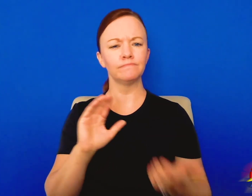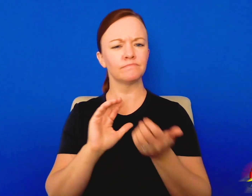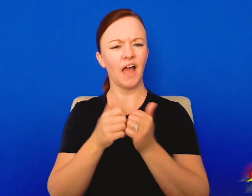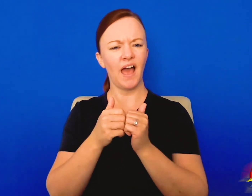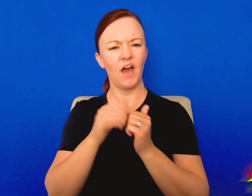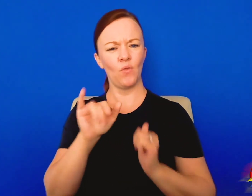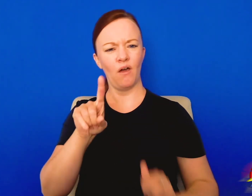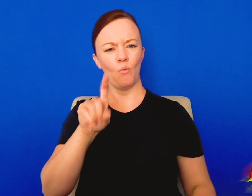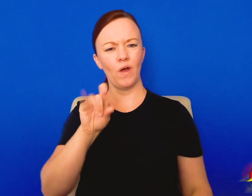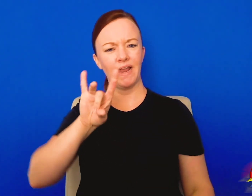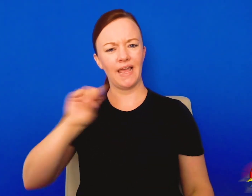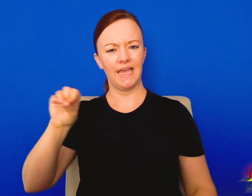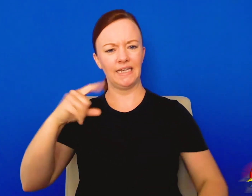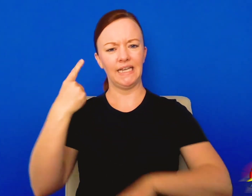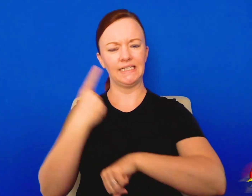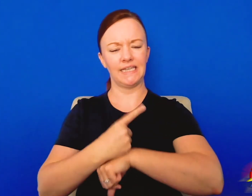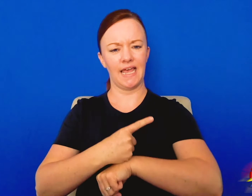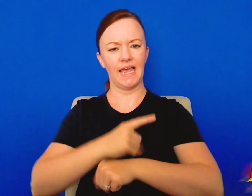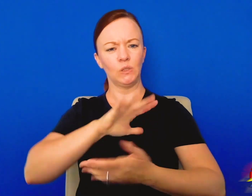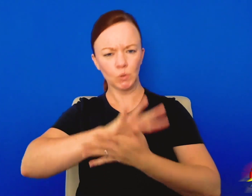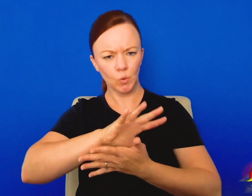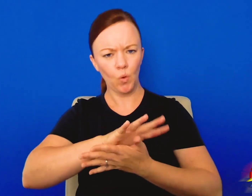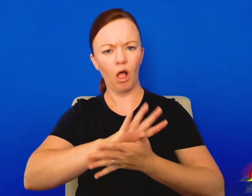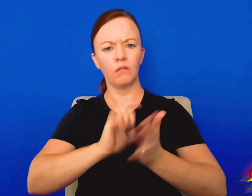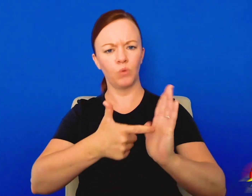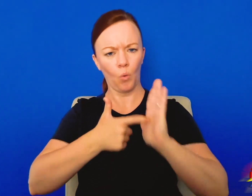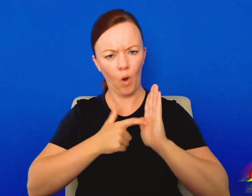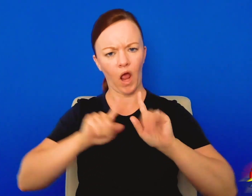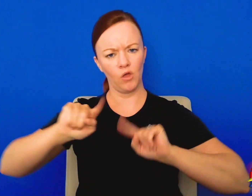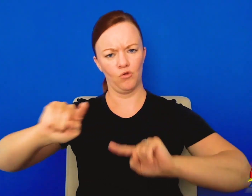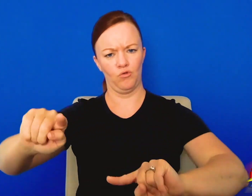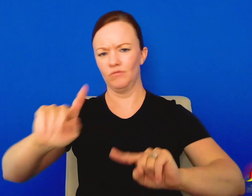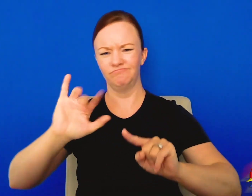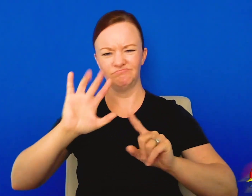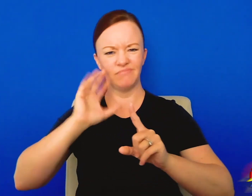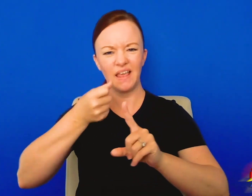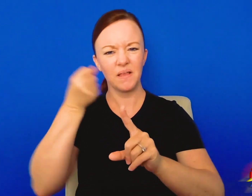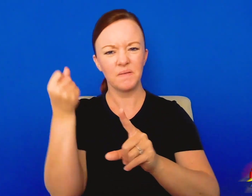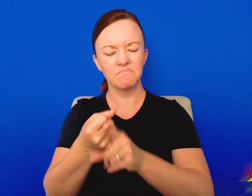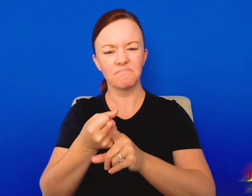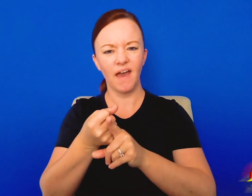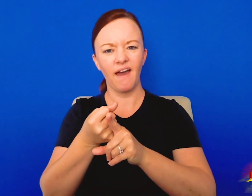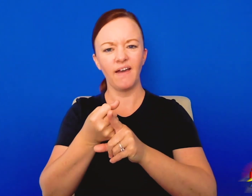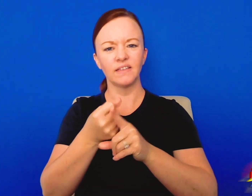QUESTION: HOW WILL THE 180 DAY REQUIREMENT BE AFFECTED WITH THE RELEASE